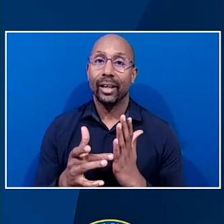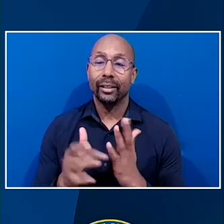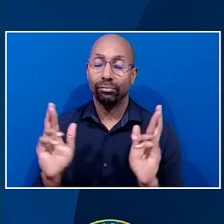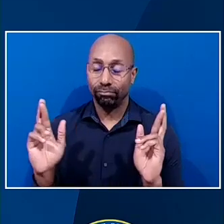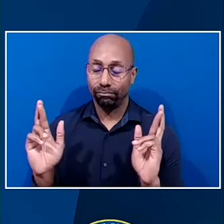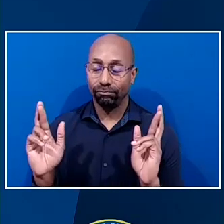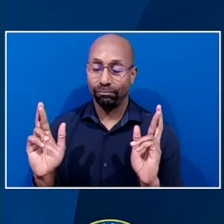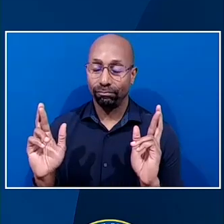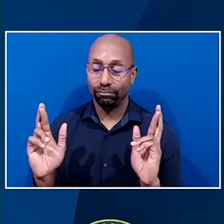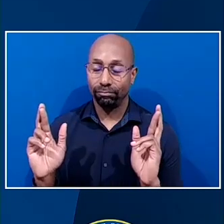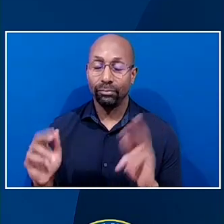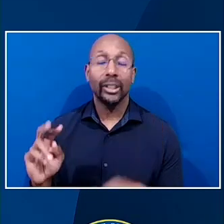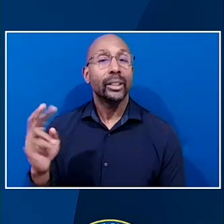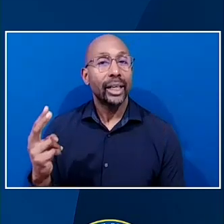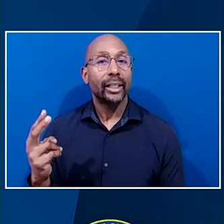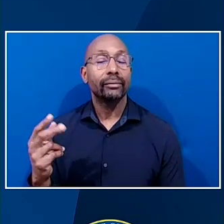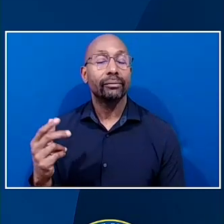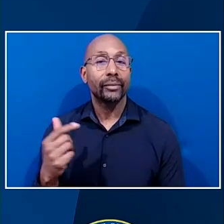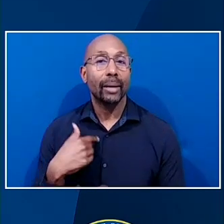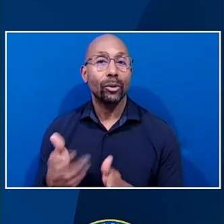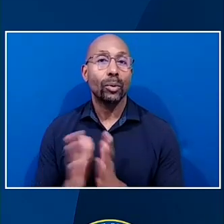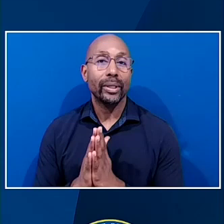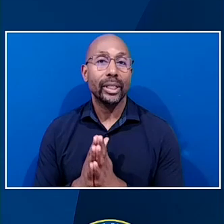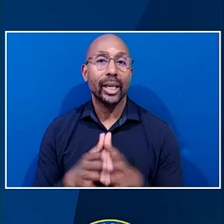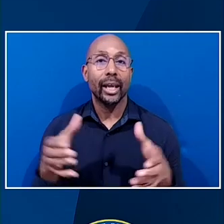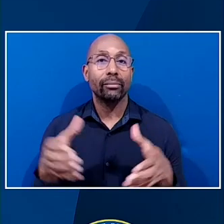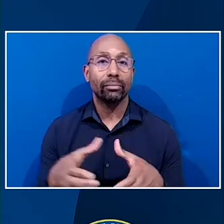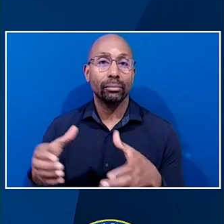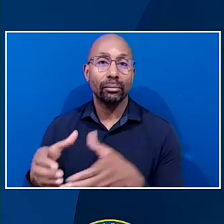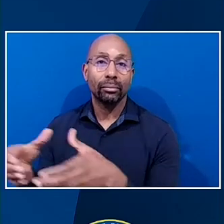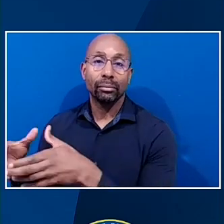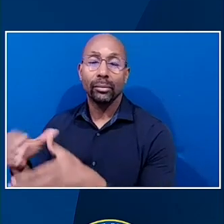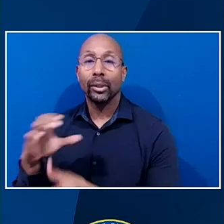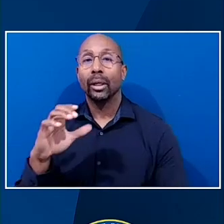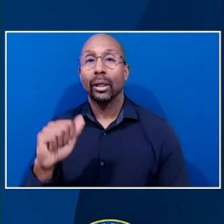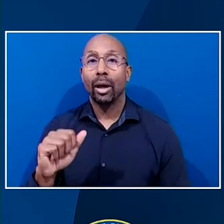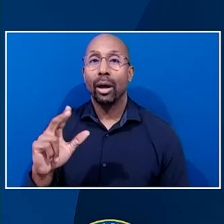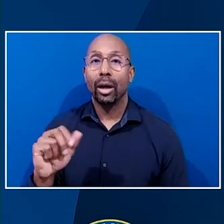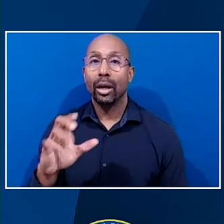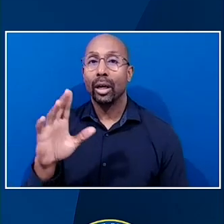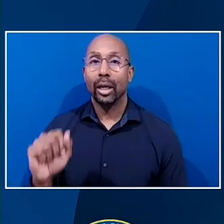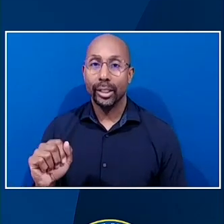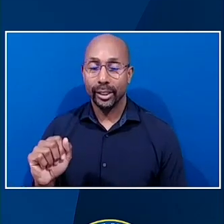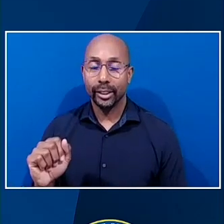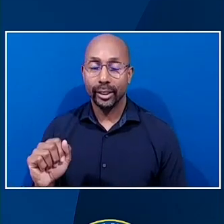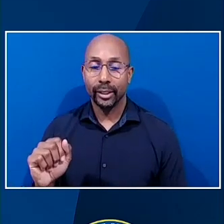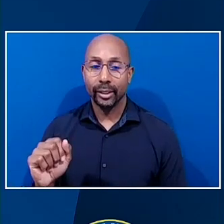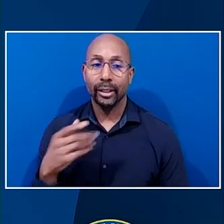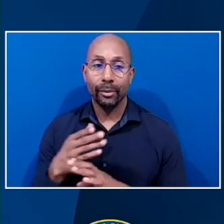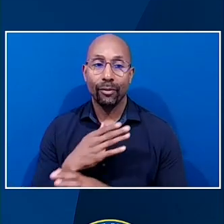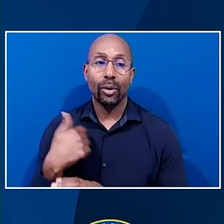for a caucus at this point before we launch into this topic.